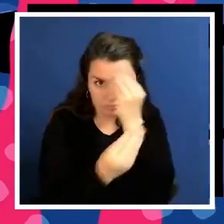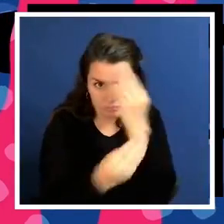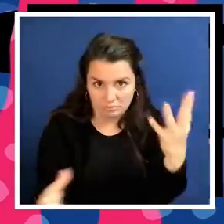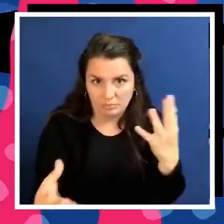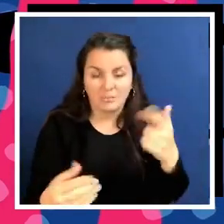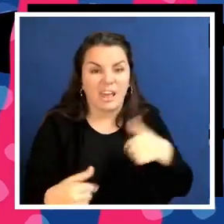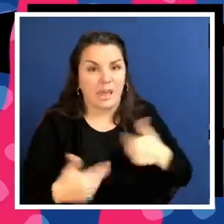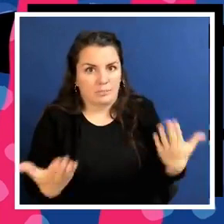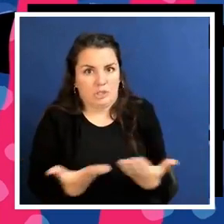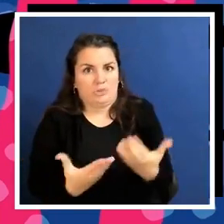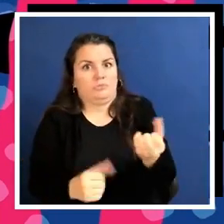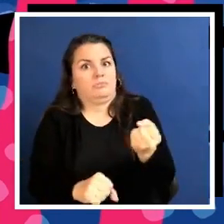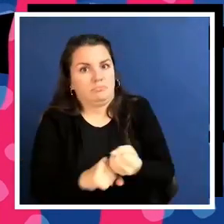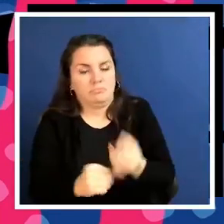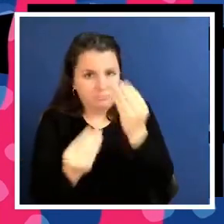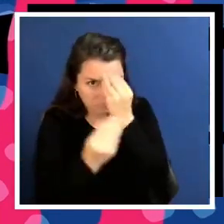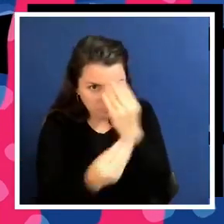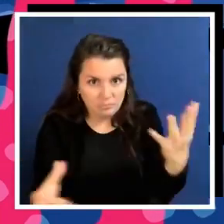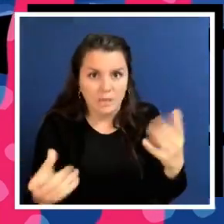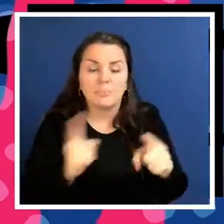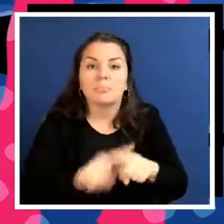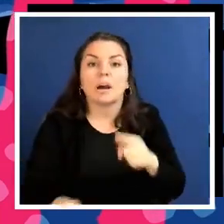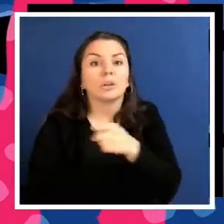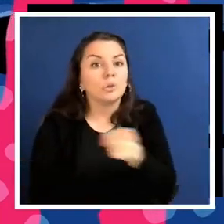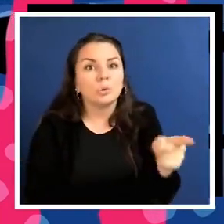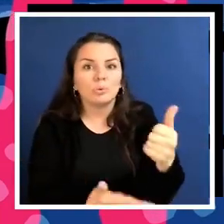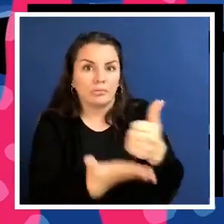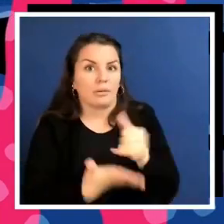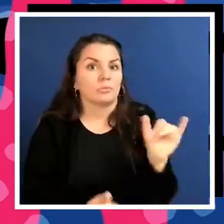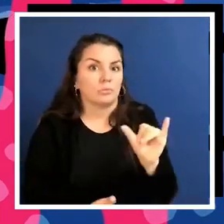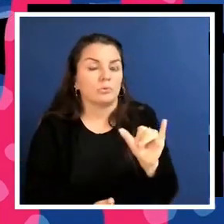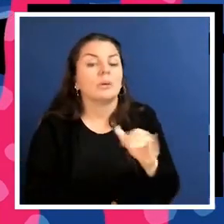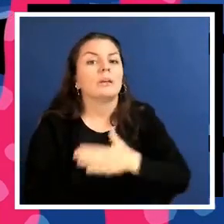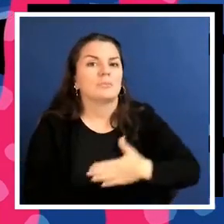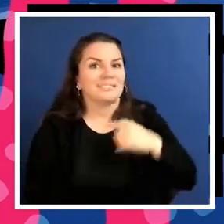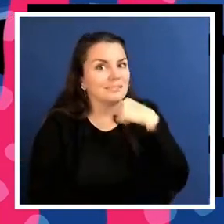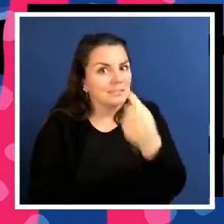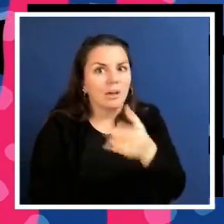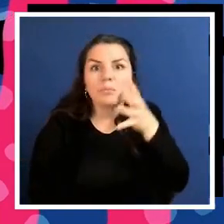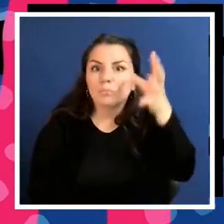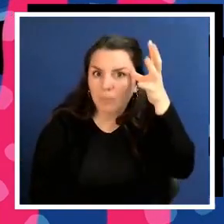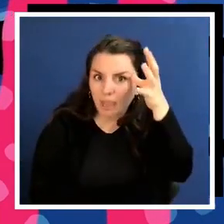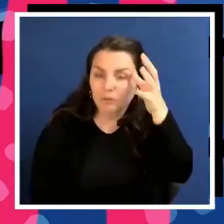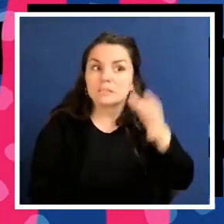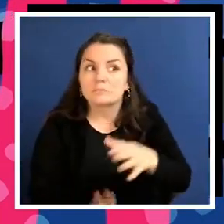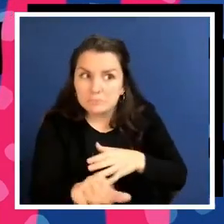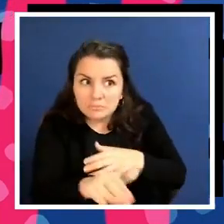I MADE FRIENDS AT THE ECONOMIC SECURITY PROJECT AND COMMUNITY CHANGE ASKED ME TO SPEAK UP AND GET THE WORD OUT. HERE I AM AND YOU CAN HELP ME